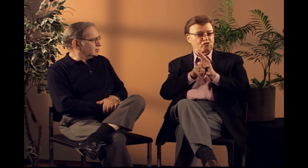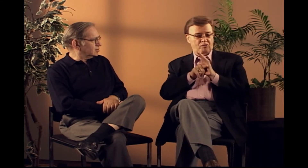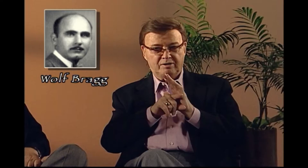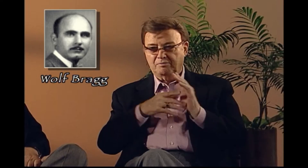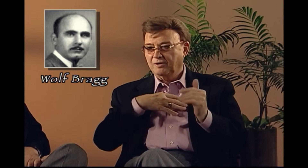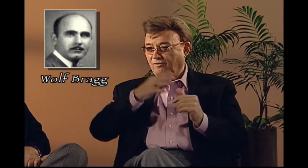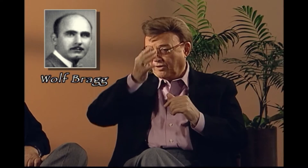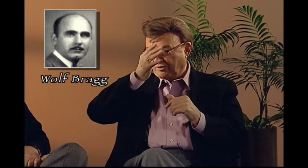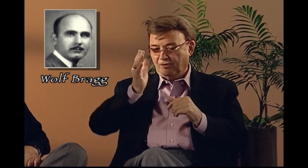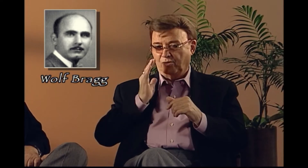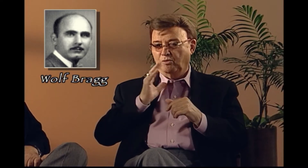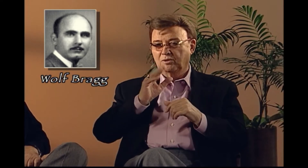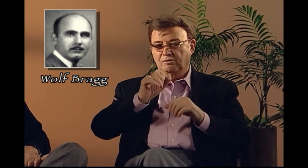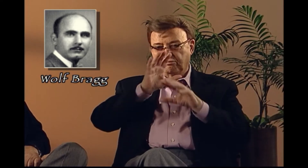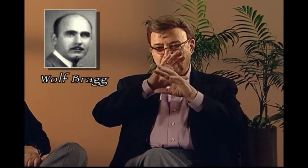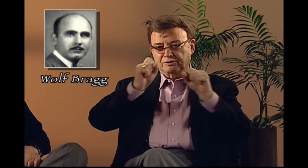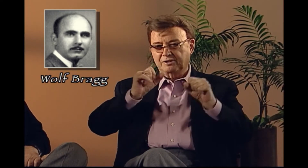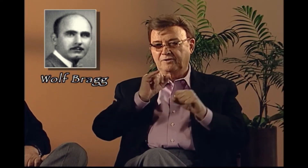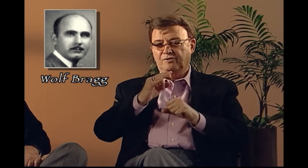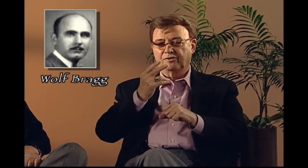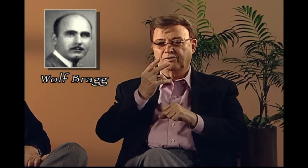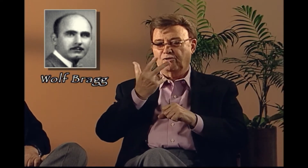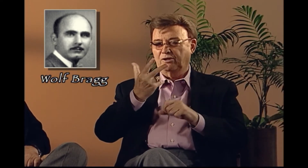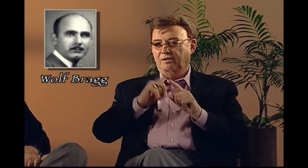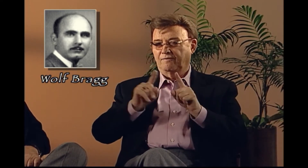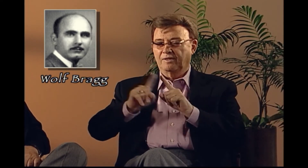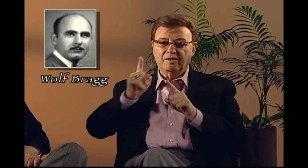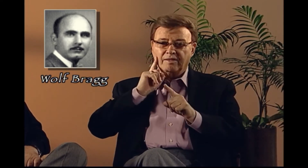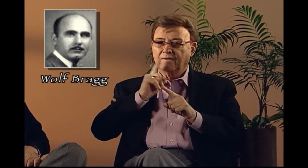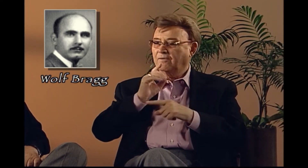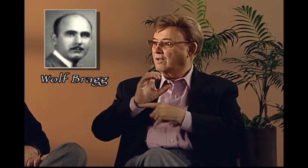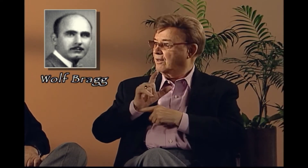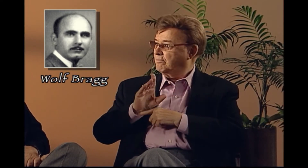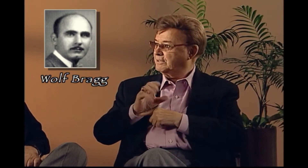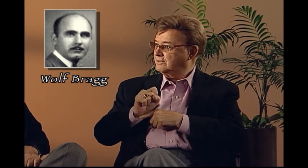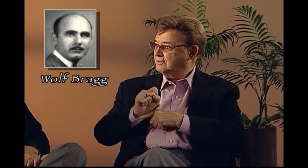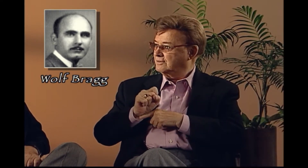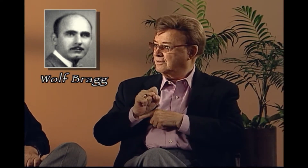and I'm so excited because of my background. My father used to be the president of two